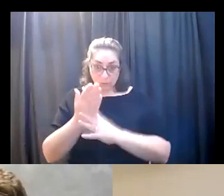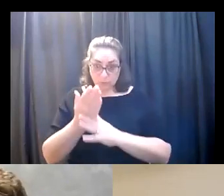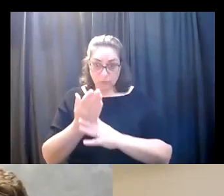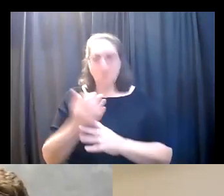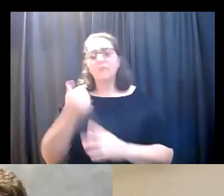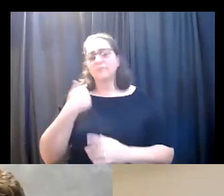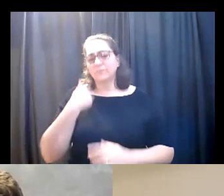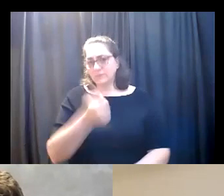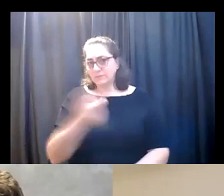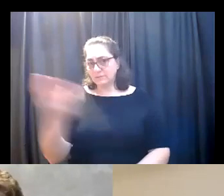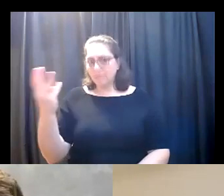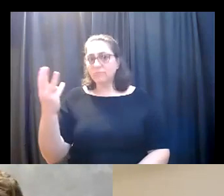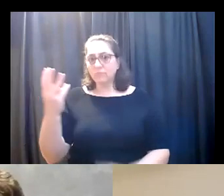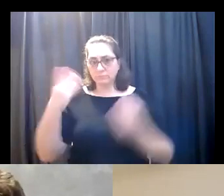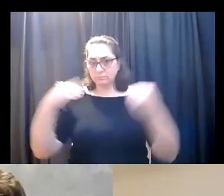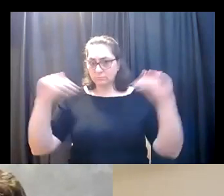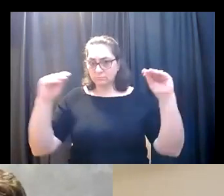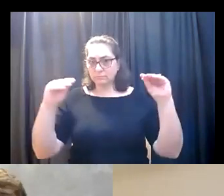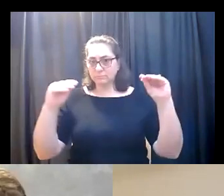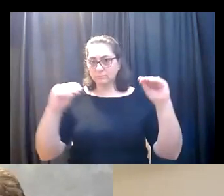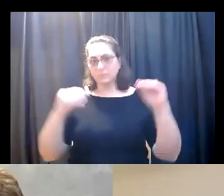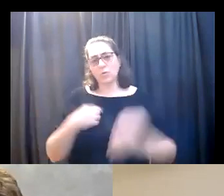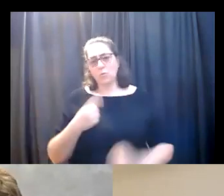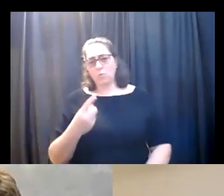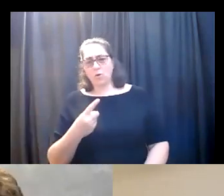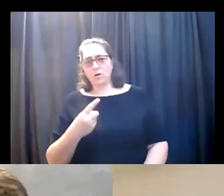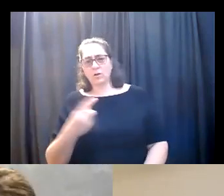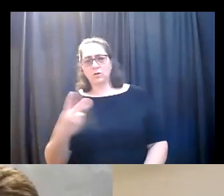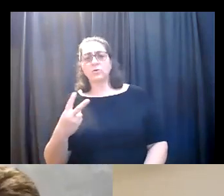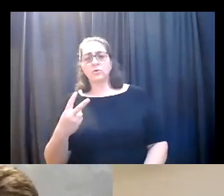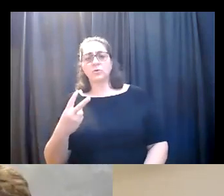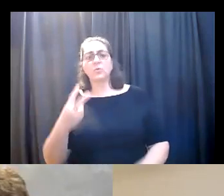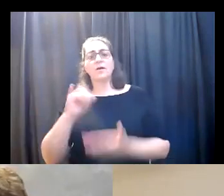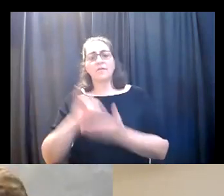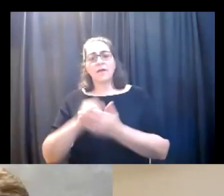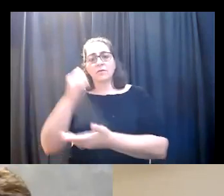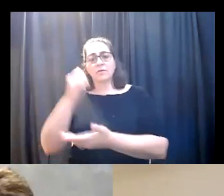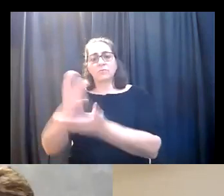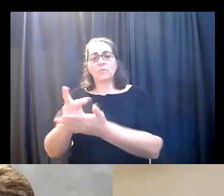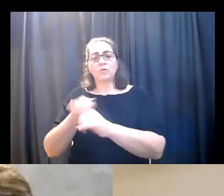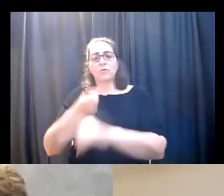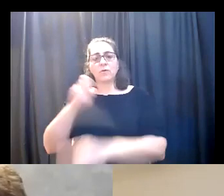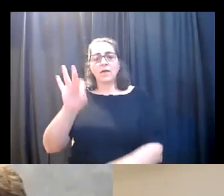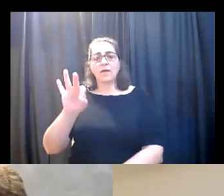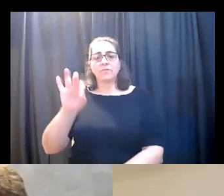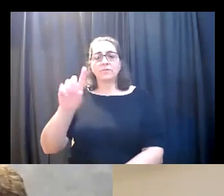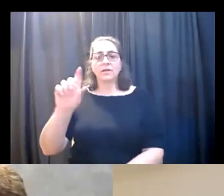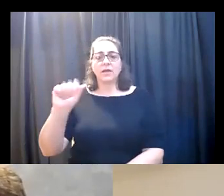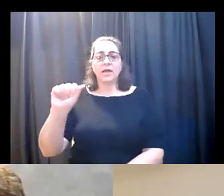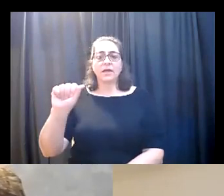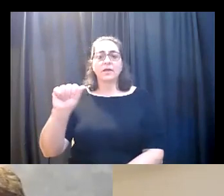communication here but everybody needs to be safe. It's a complicated issue. Carolyn, a question,